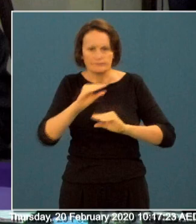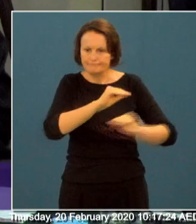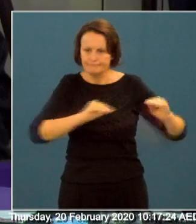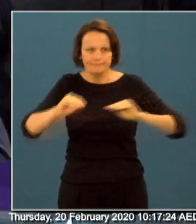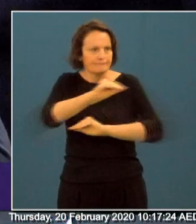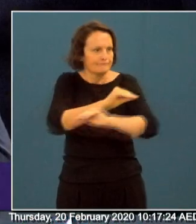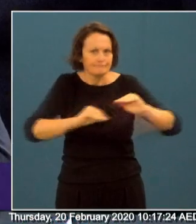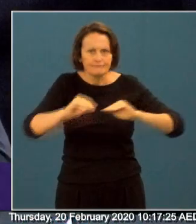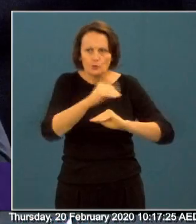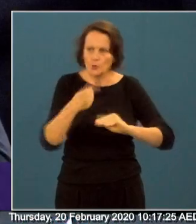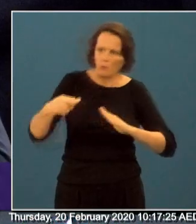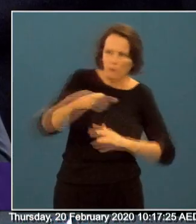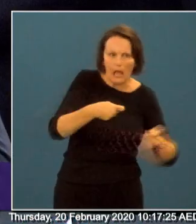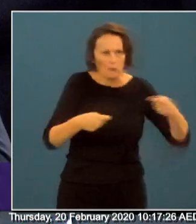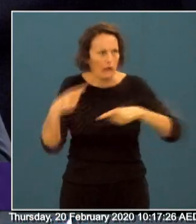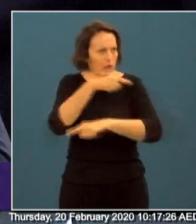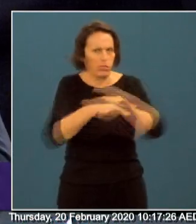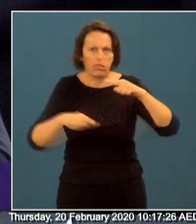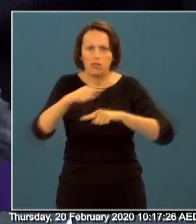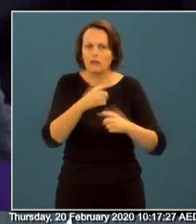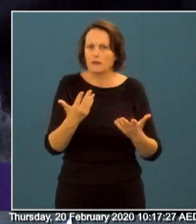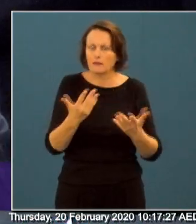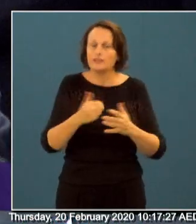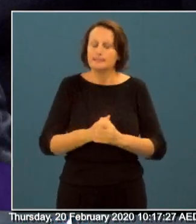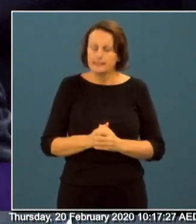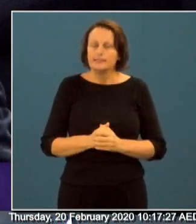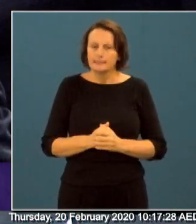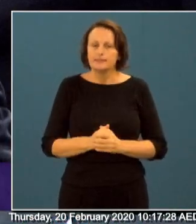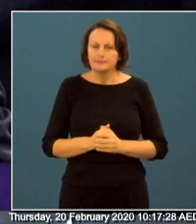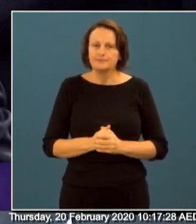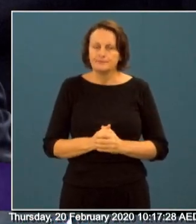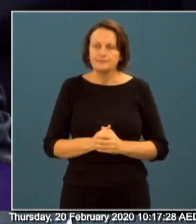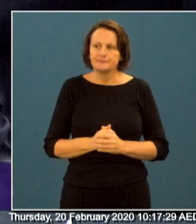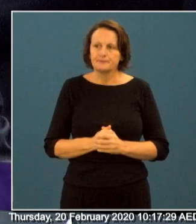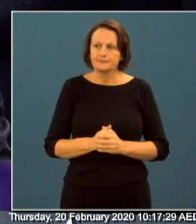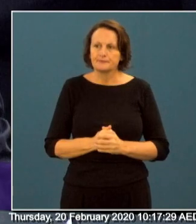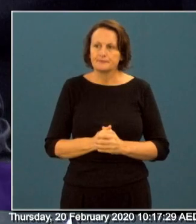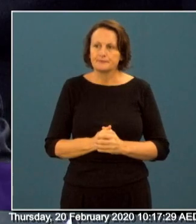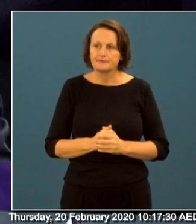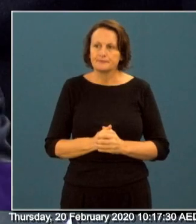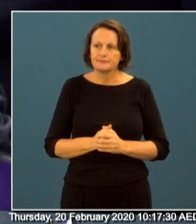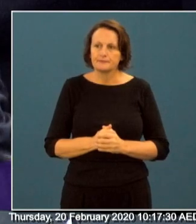So integrated care — there's a clear recognition that,